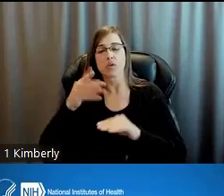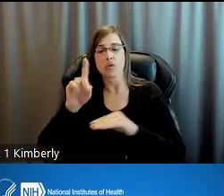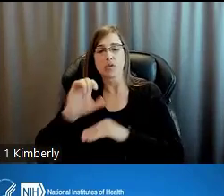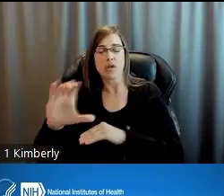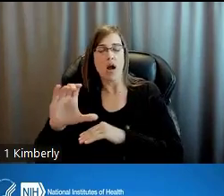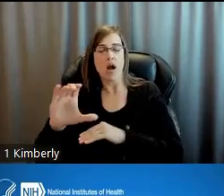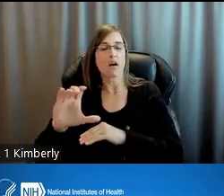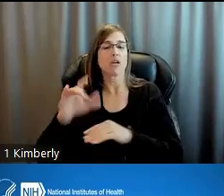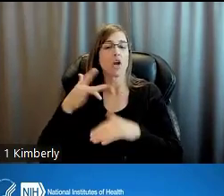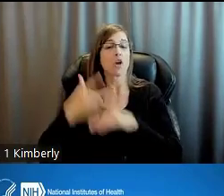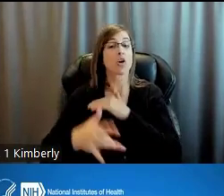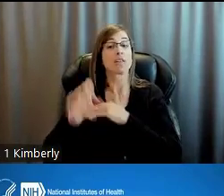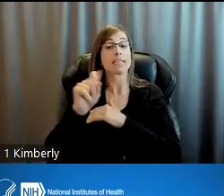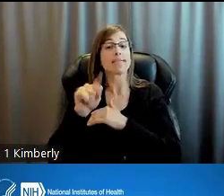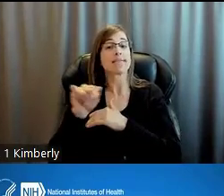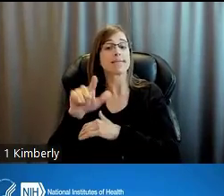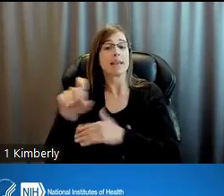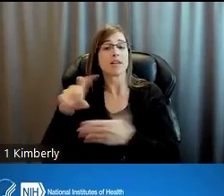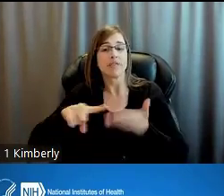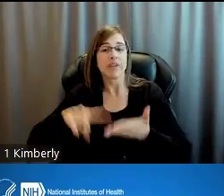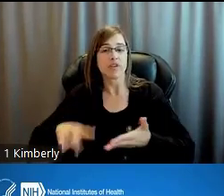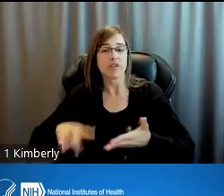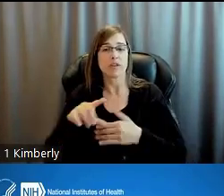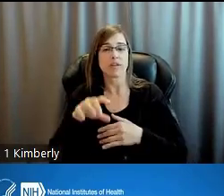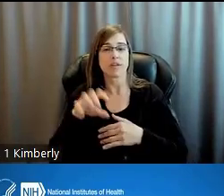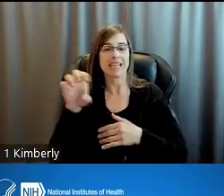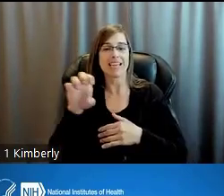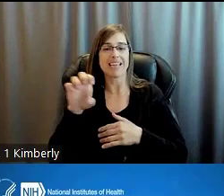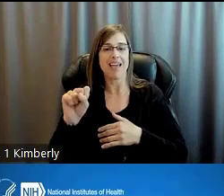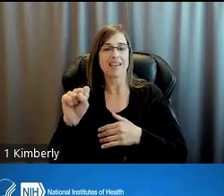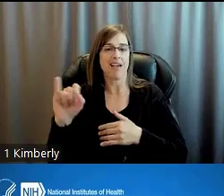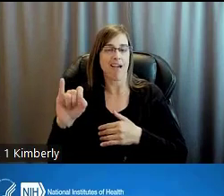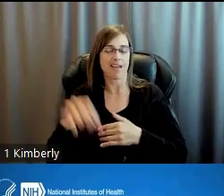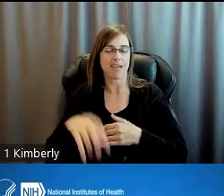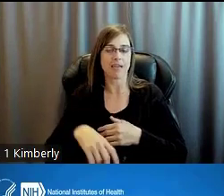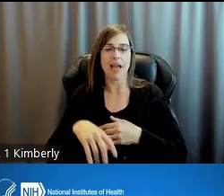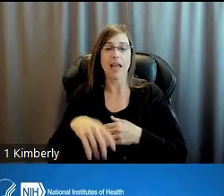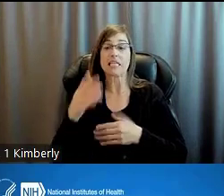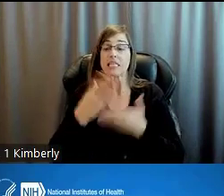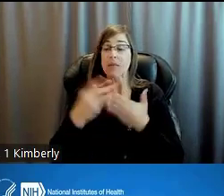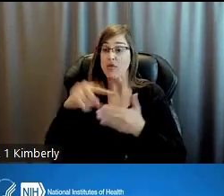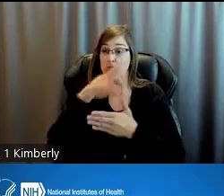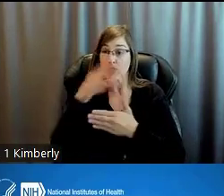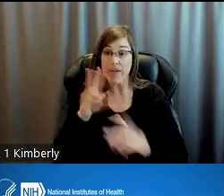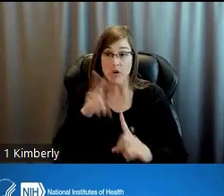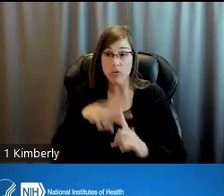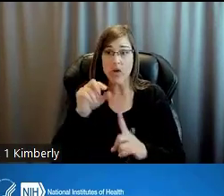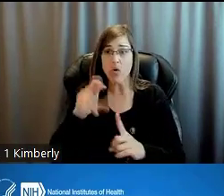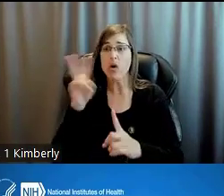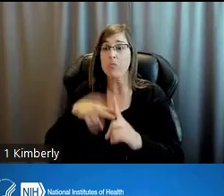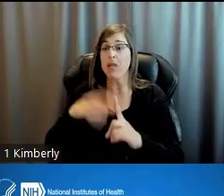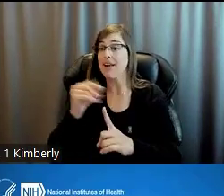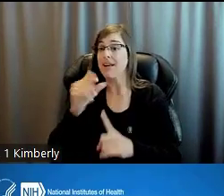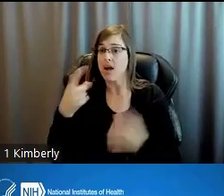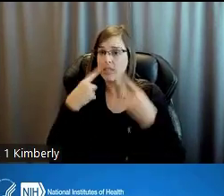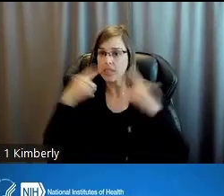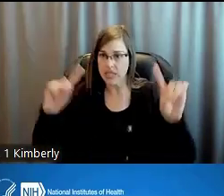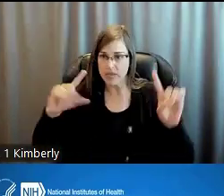as well as a number of you who have never applied or are in the process of applying or have applied and not been successful yet. So, I think .. .